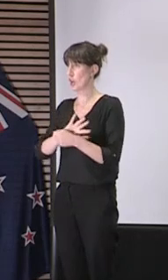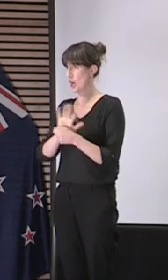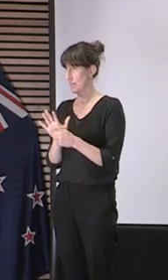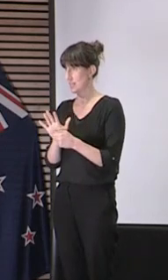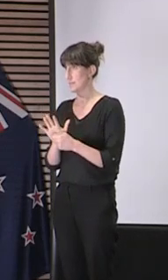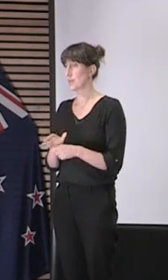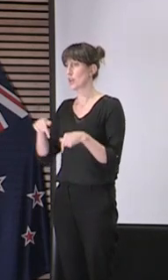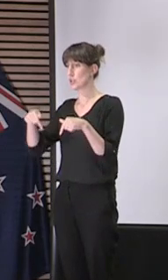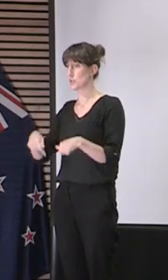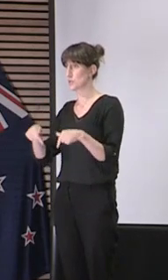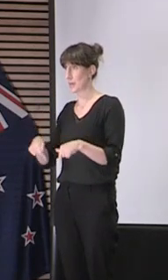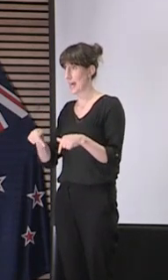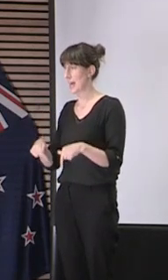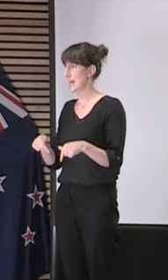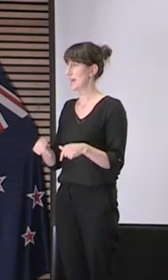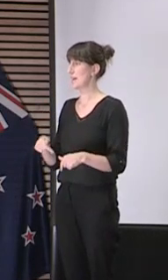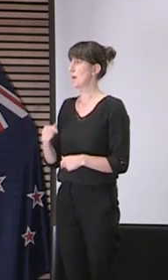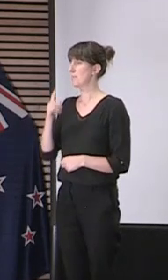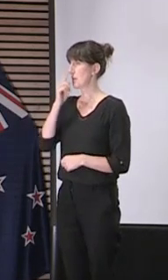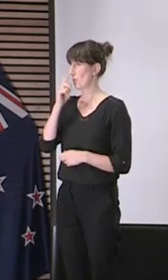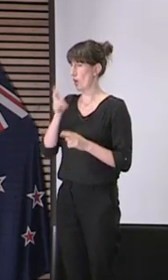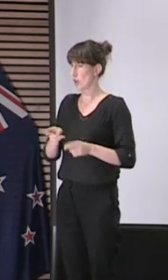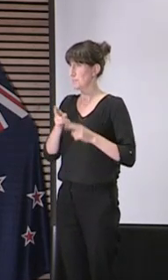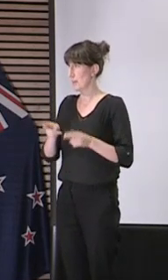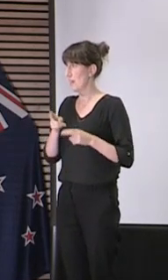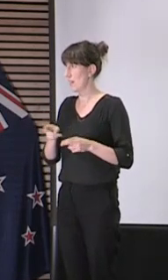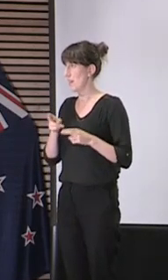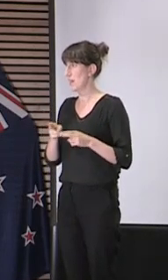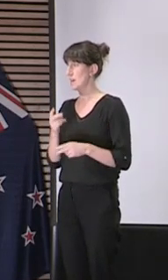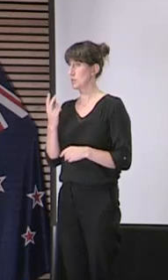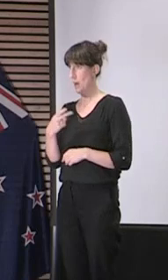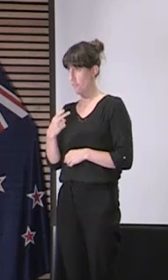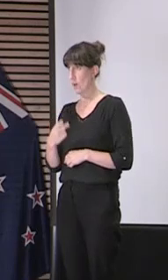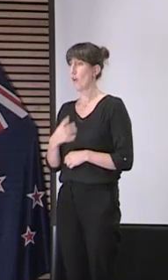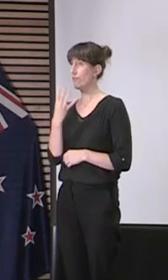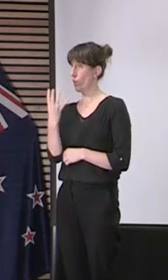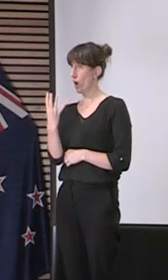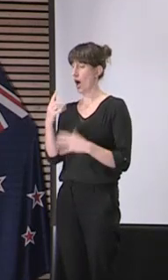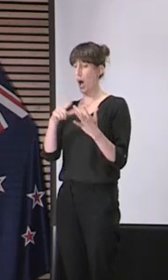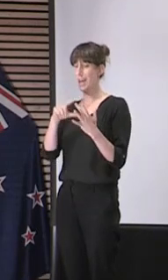is 1,210. Today there are 12 people in hospital with